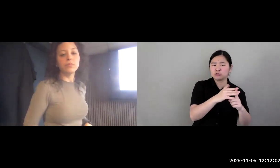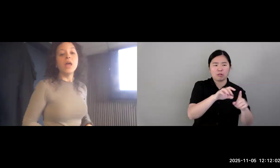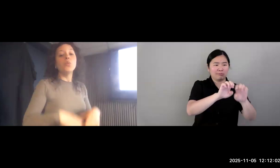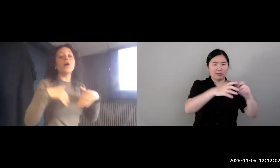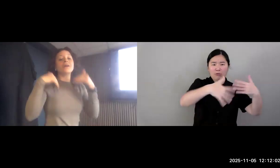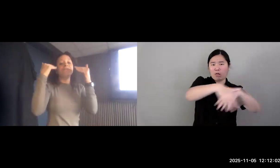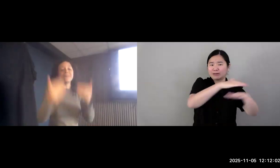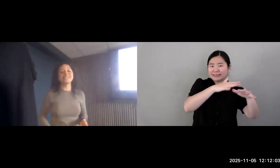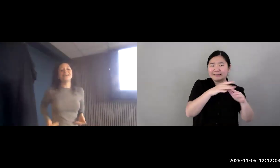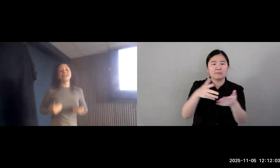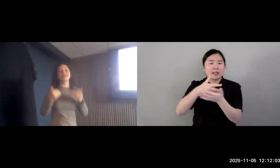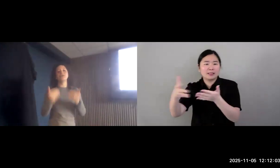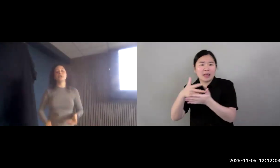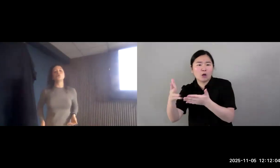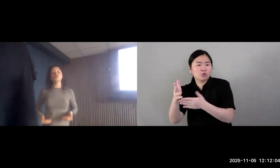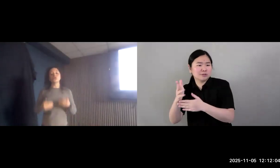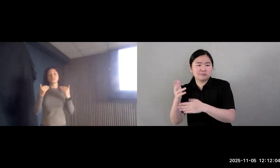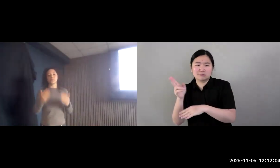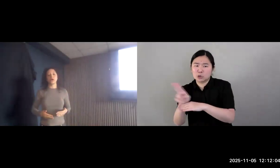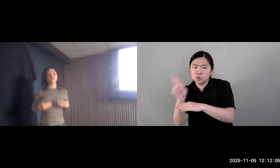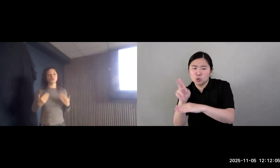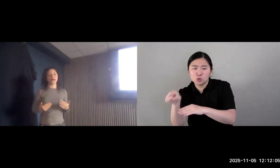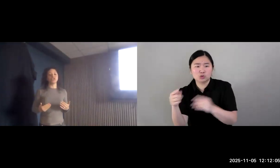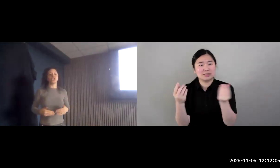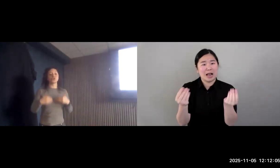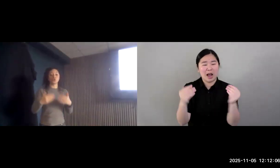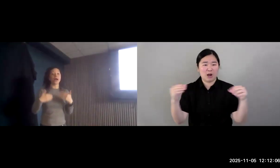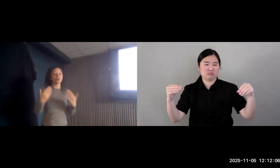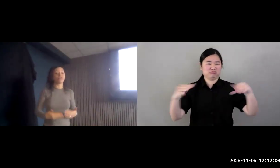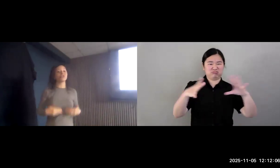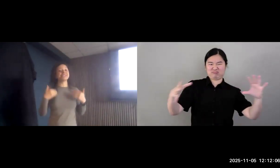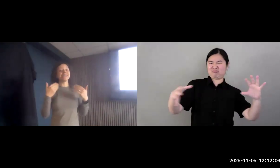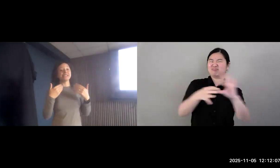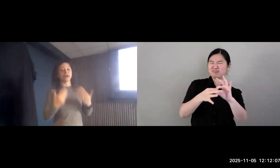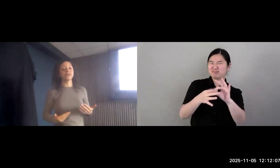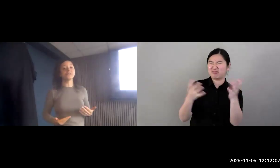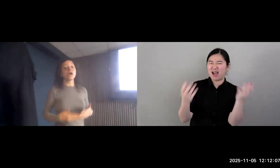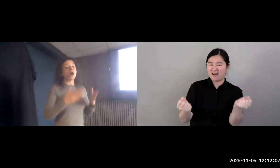We are investigating the use of semiotic strategies to track reference in narratives.